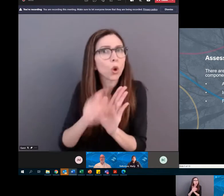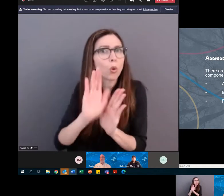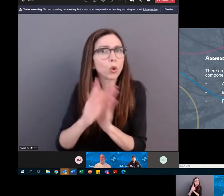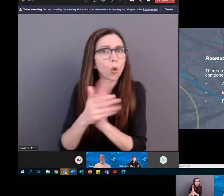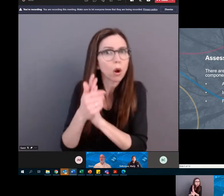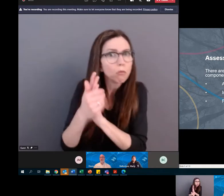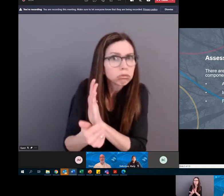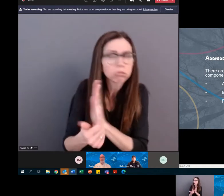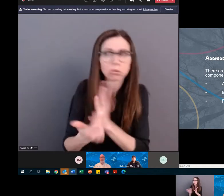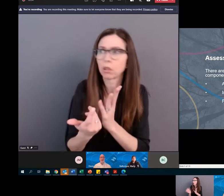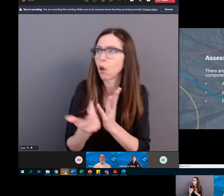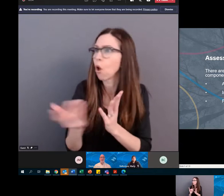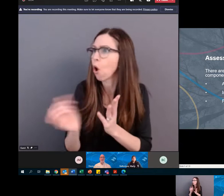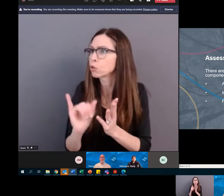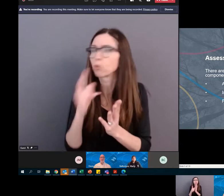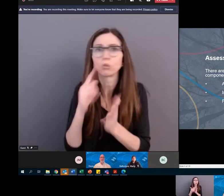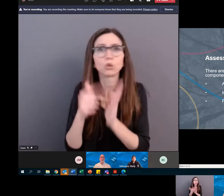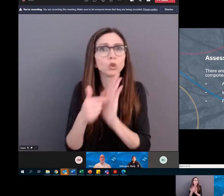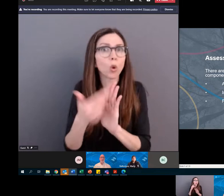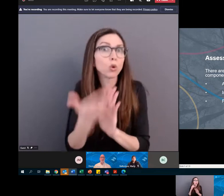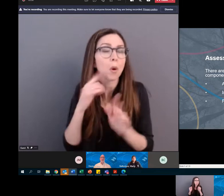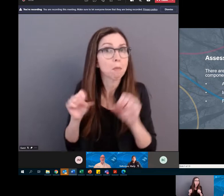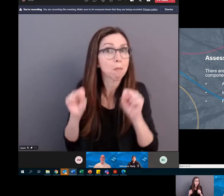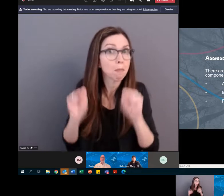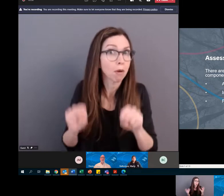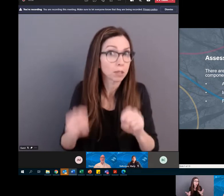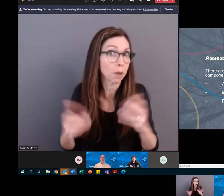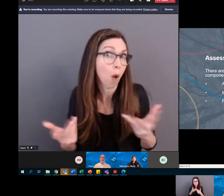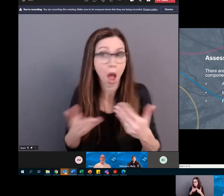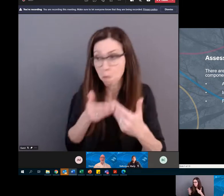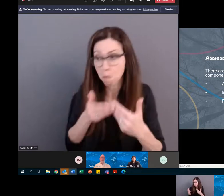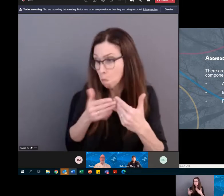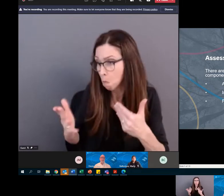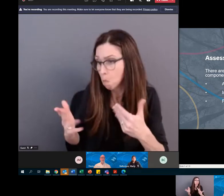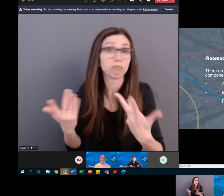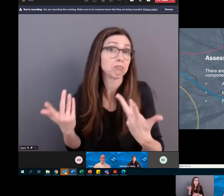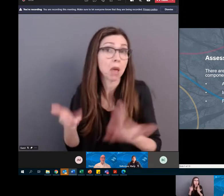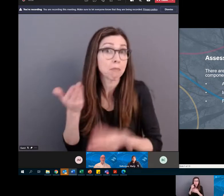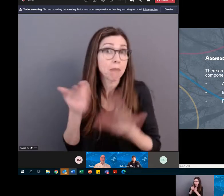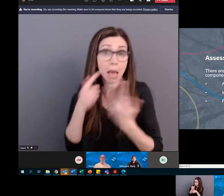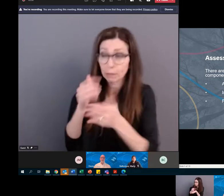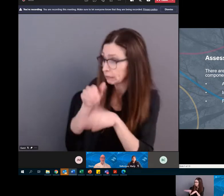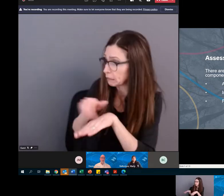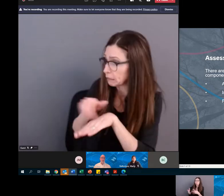capabilities as an artist. You may wish to include samples of the